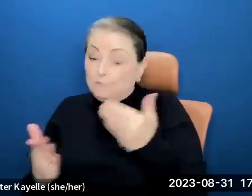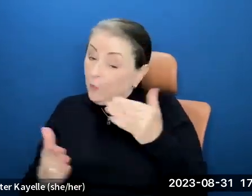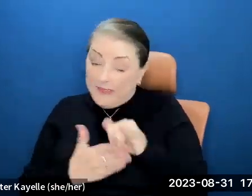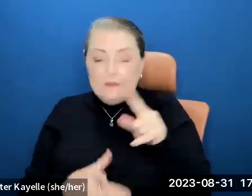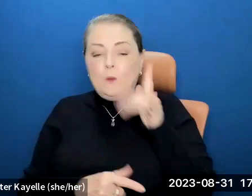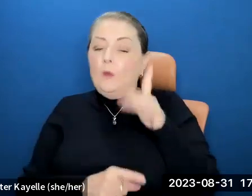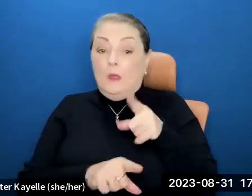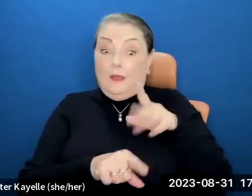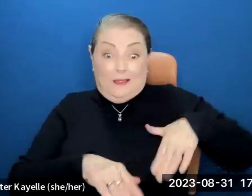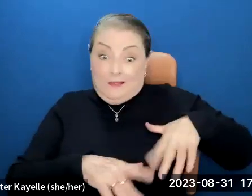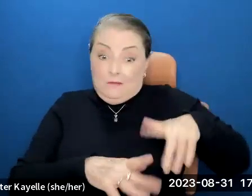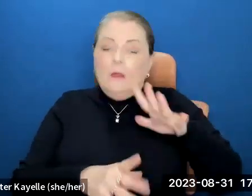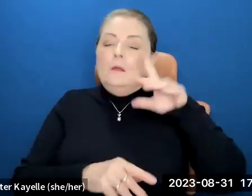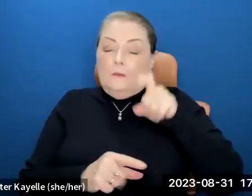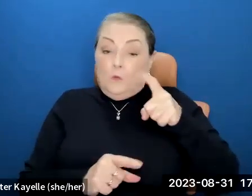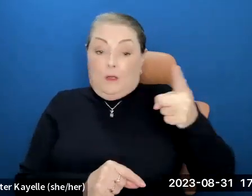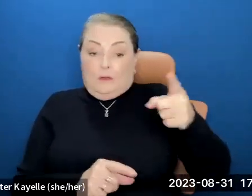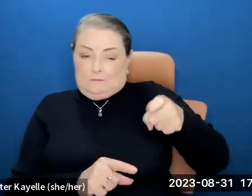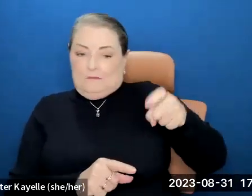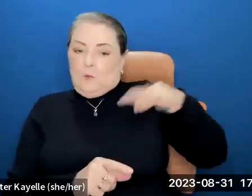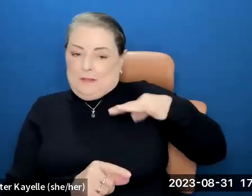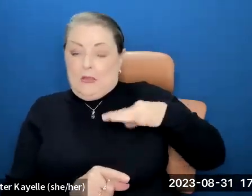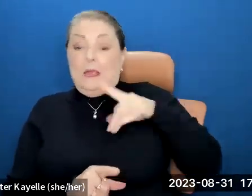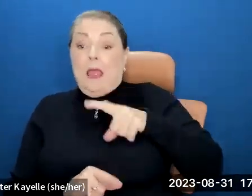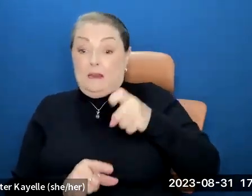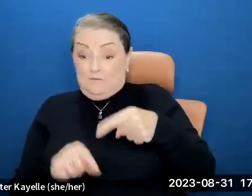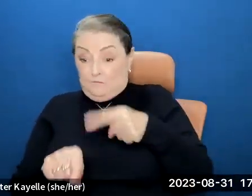to apply if you hire somebody new right now they need to just apply for the licensed AAC